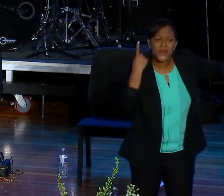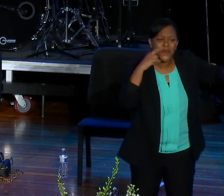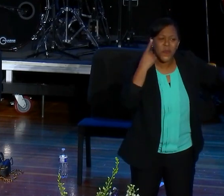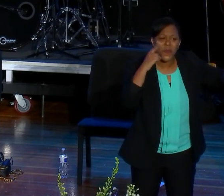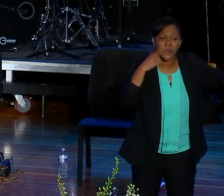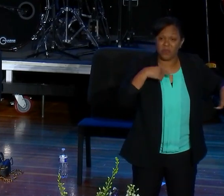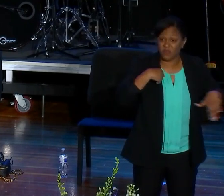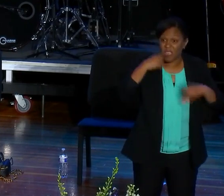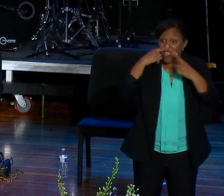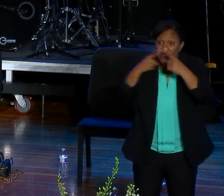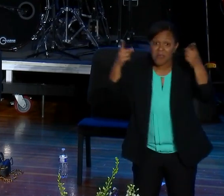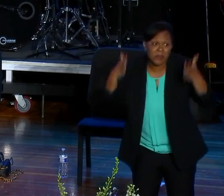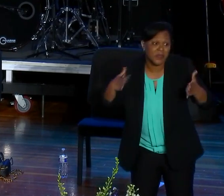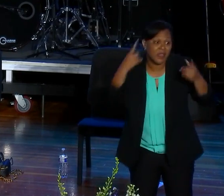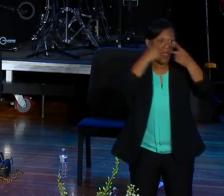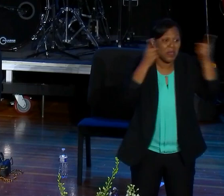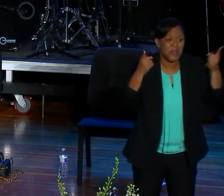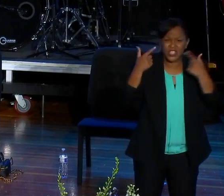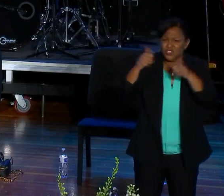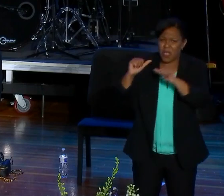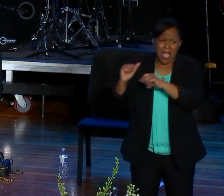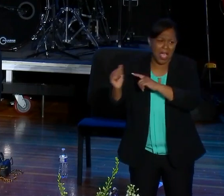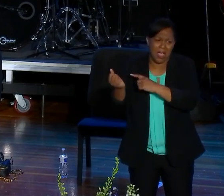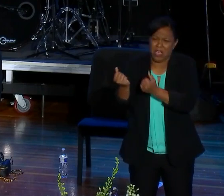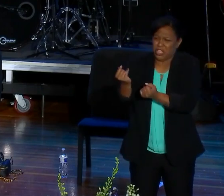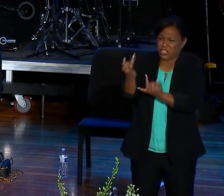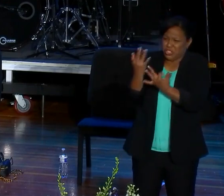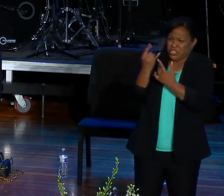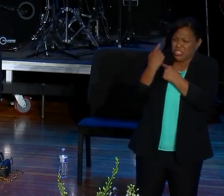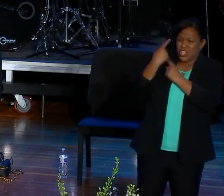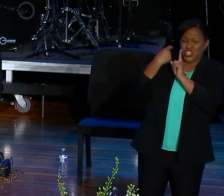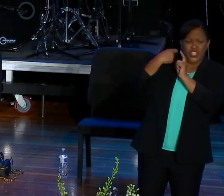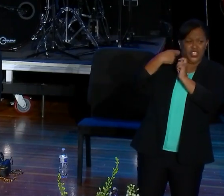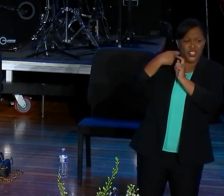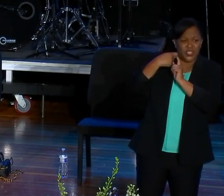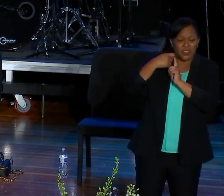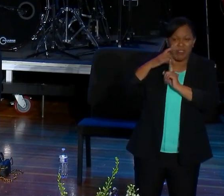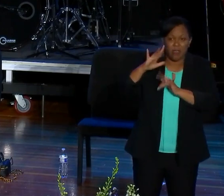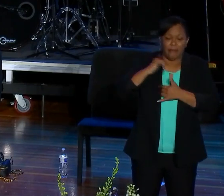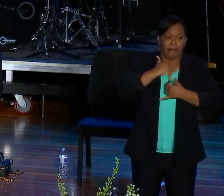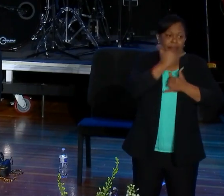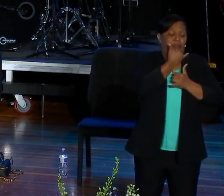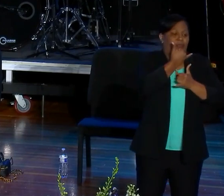OF WHOM SHALL I BE AFRAID? WHEN THE WICKED EVEN MIND ENEMIEENEMIES AND MY FOES CAME UPON ME